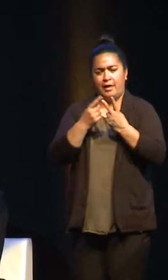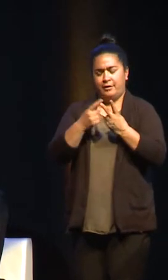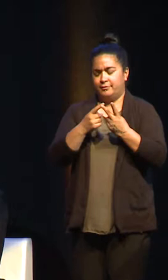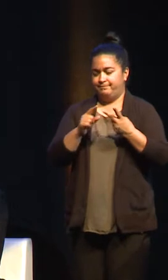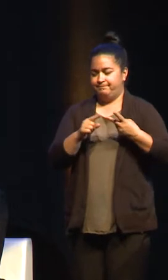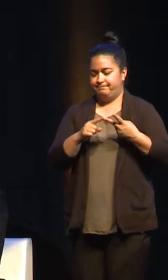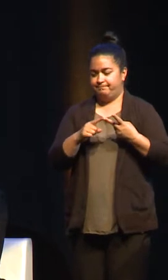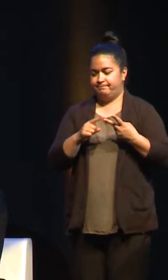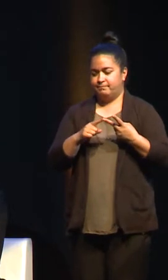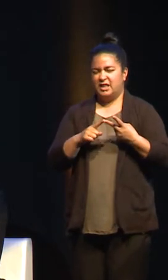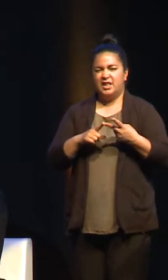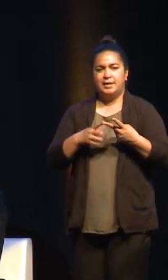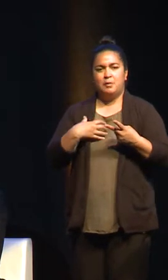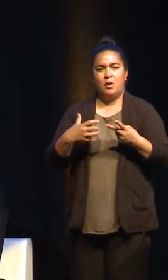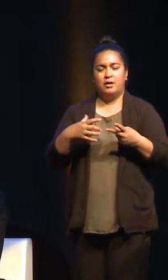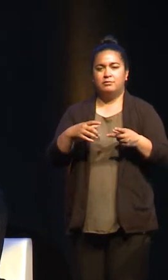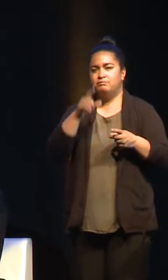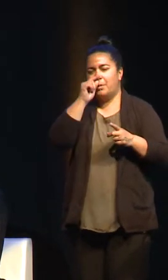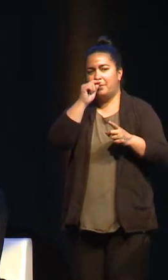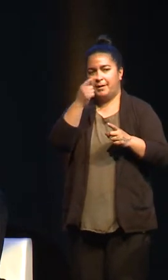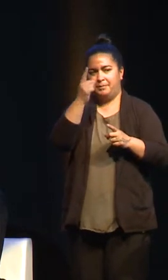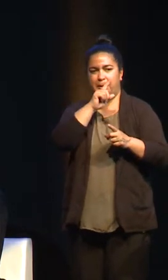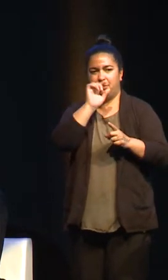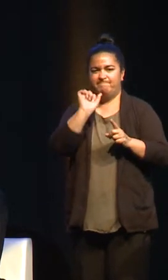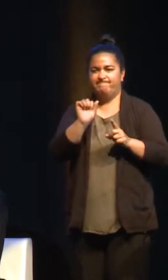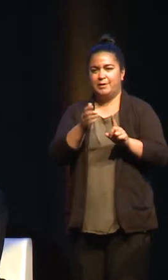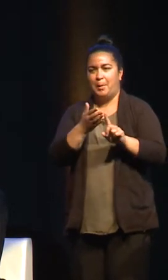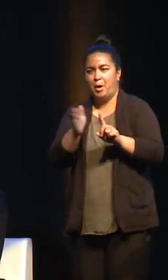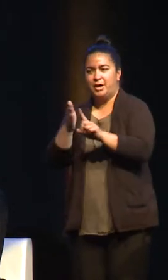a cognitive bias of people, is that we're much more attuned to the world that we know